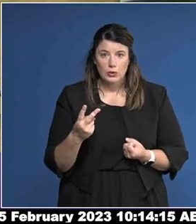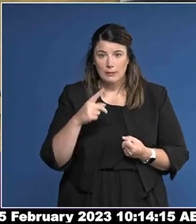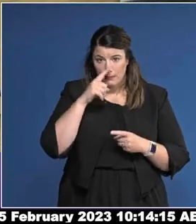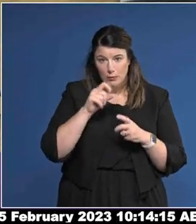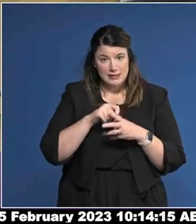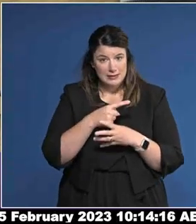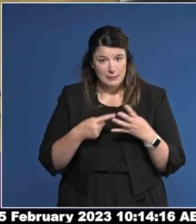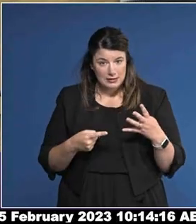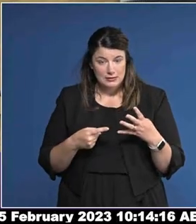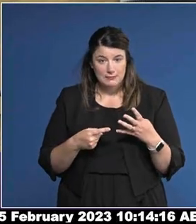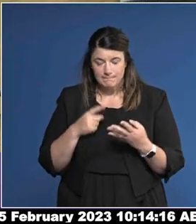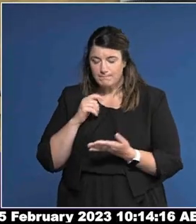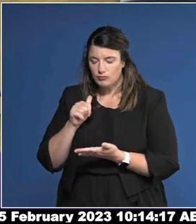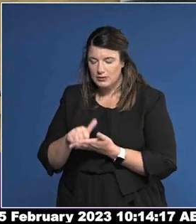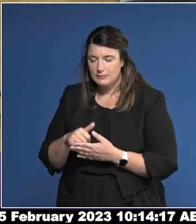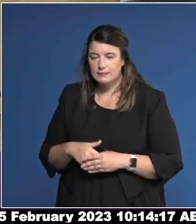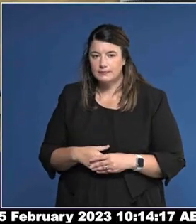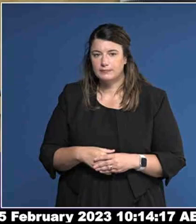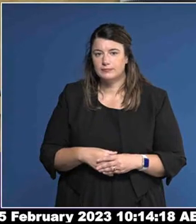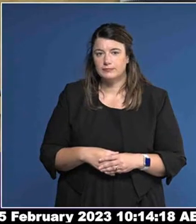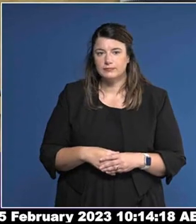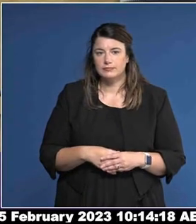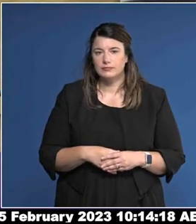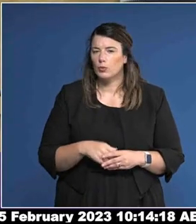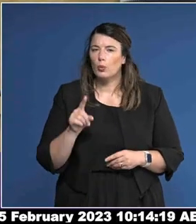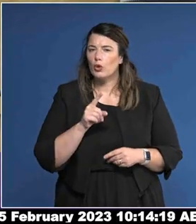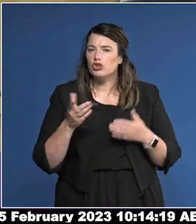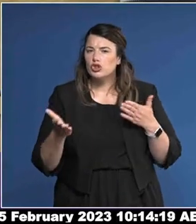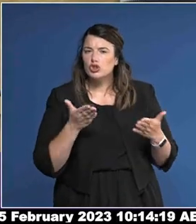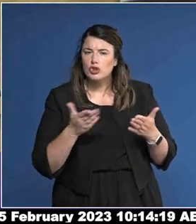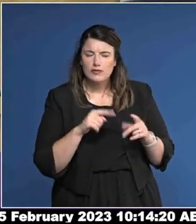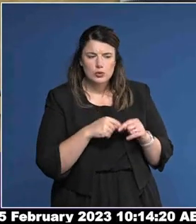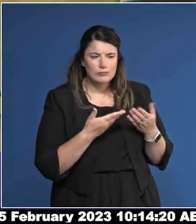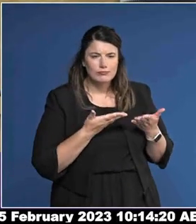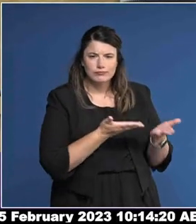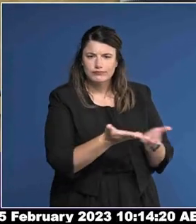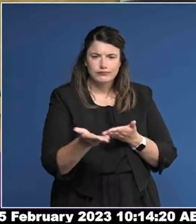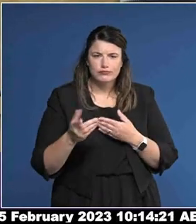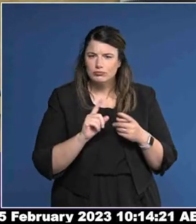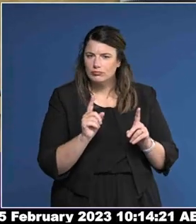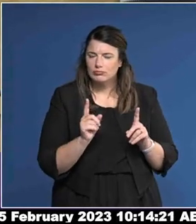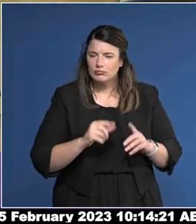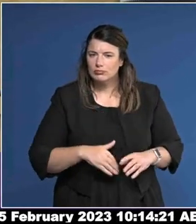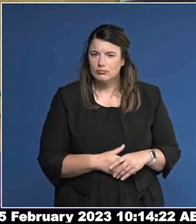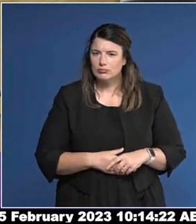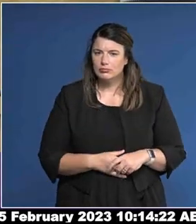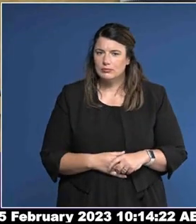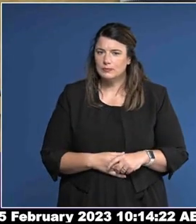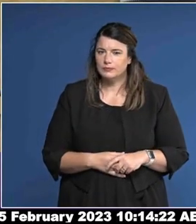Correct. MS EASTMAN: And what are the nature of the services provided to the 326 of people? So we do have one SDA property.